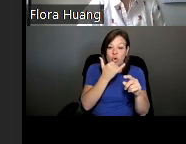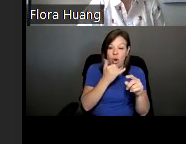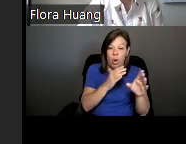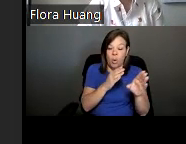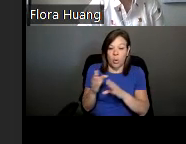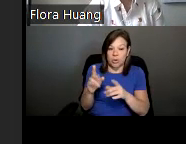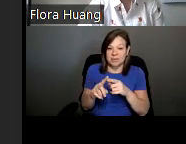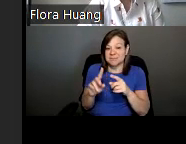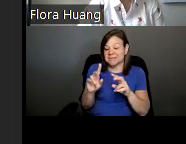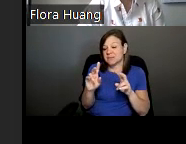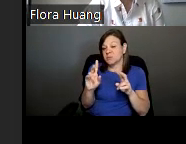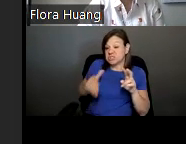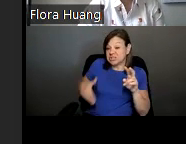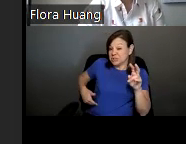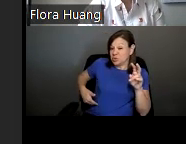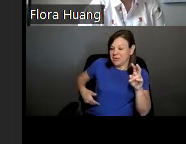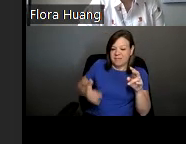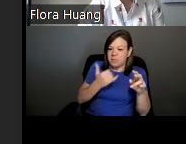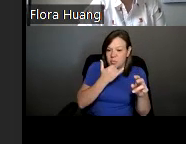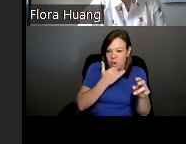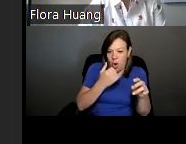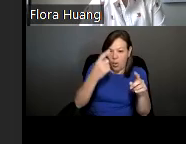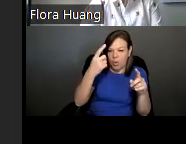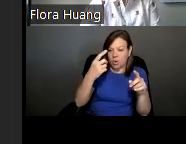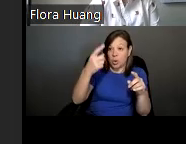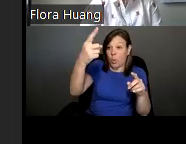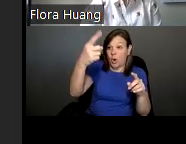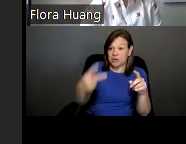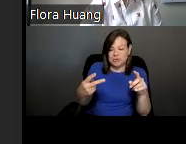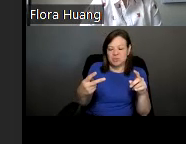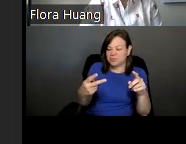I'm gonna click that, drag it down below content placeholder two.